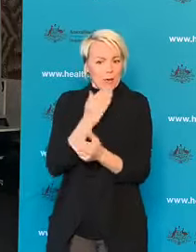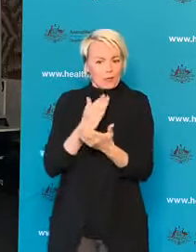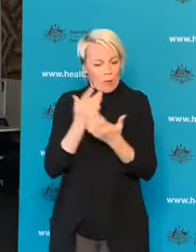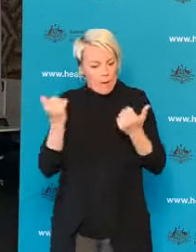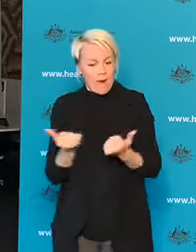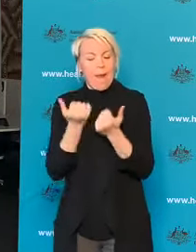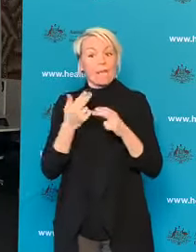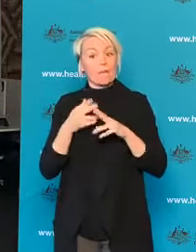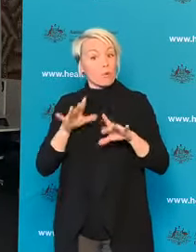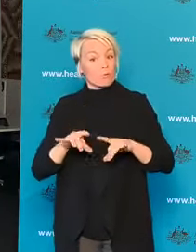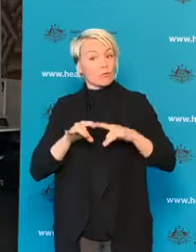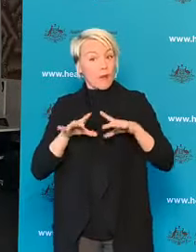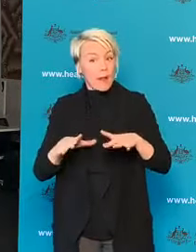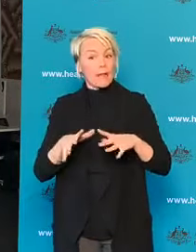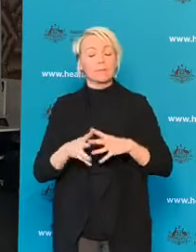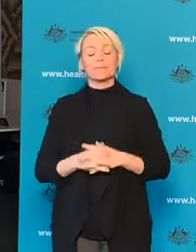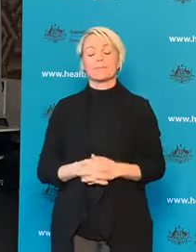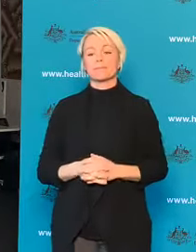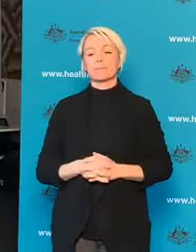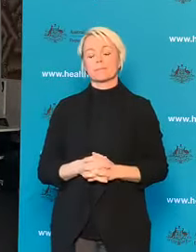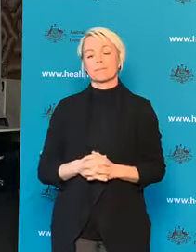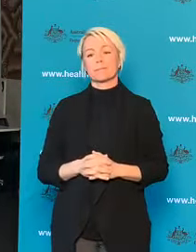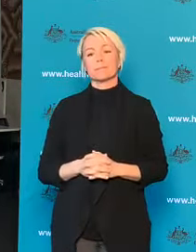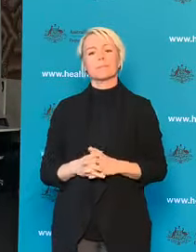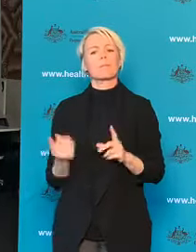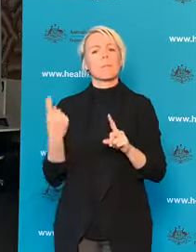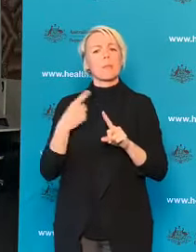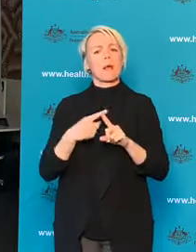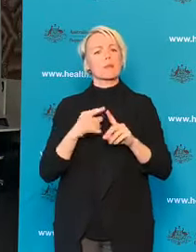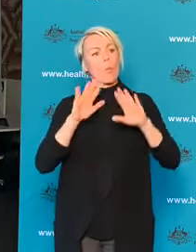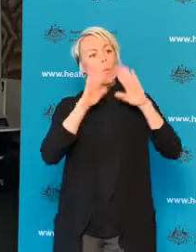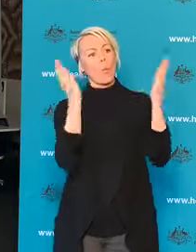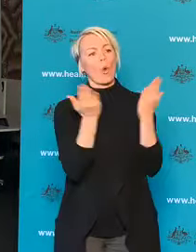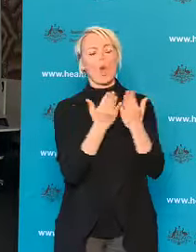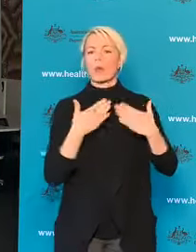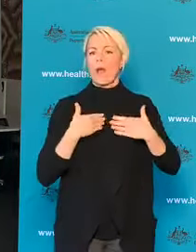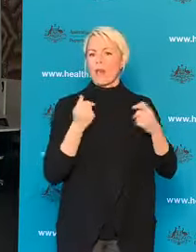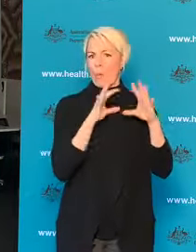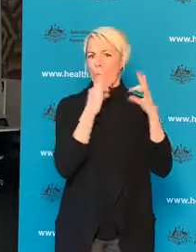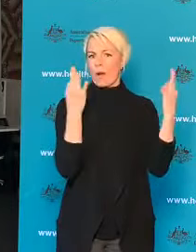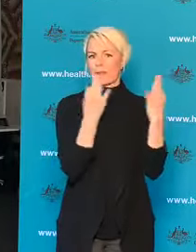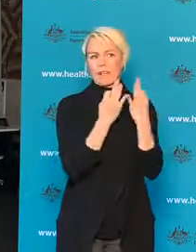the WHO chief said this week there may never be a vaccine. Do you believe